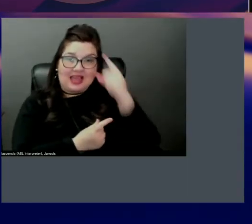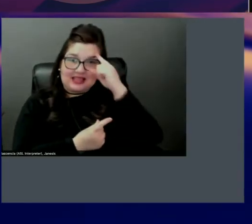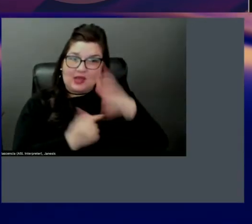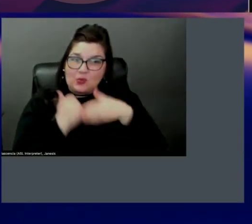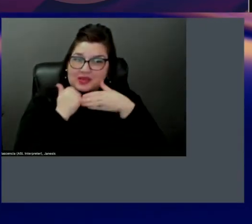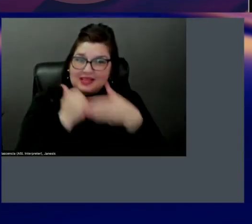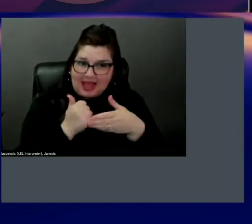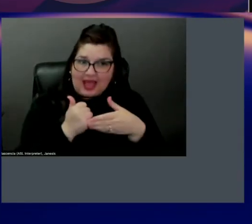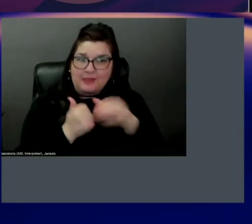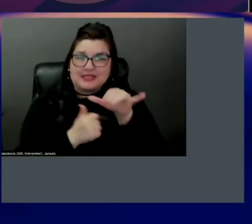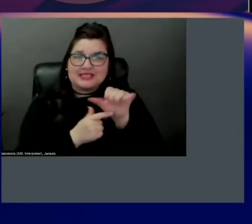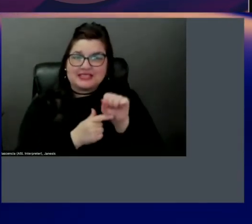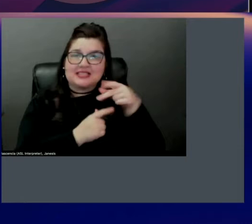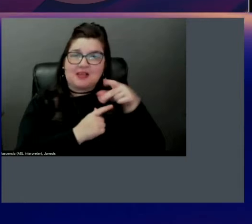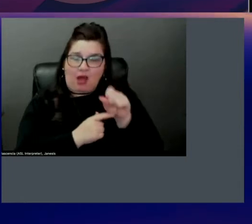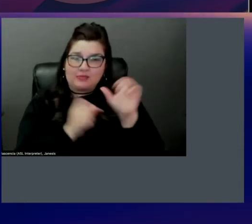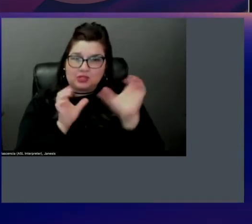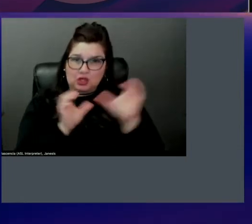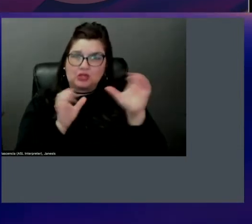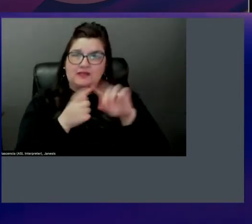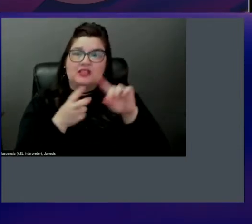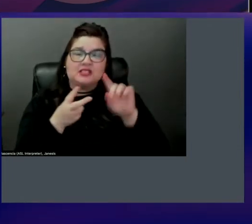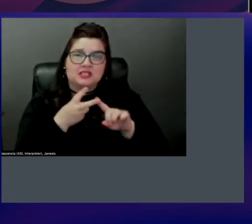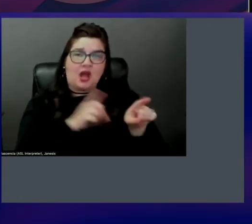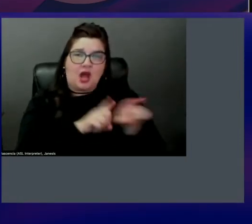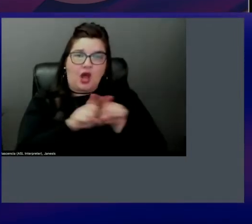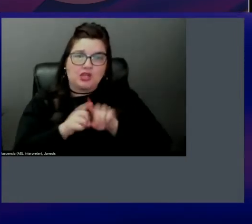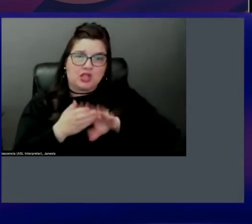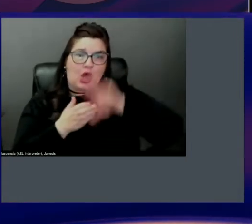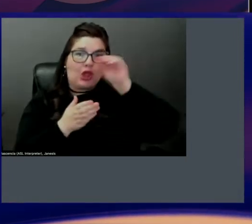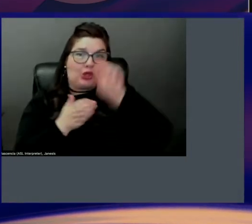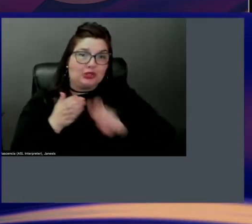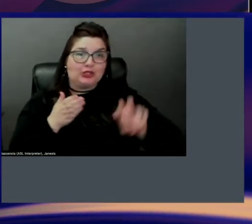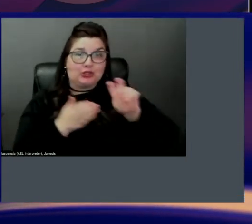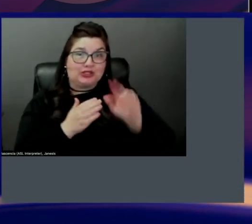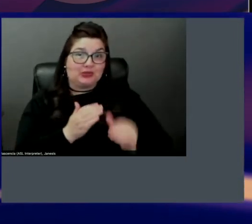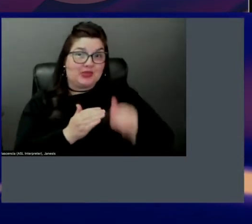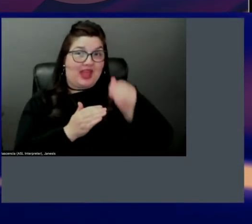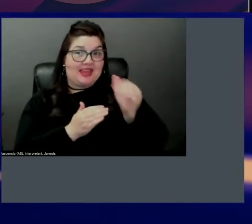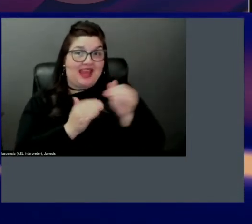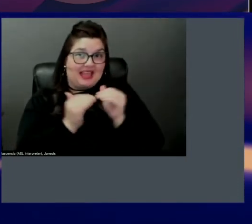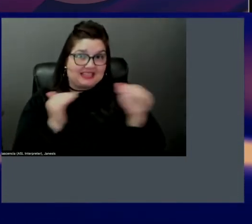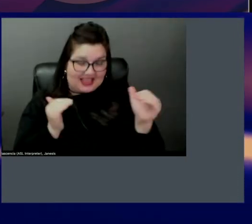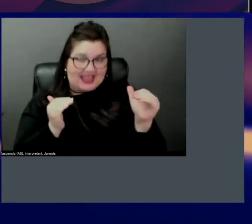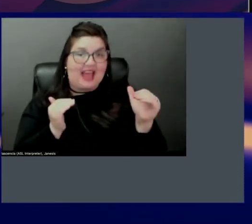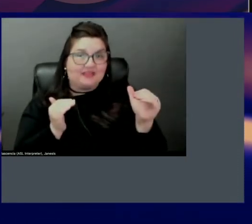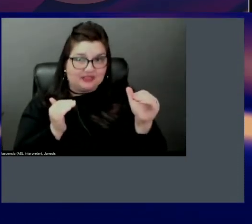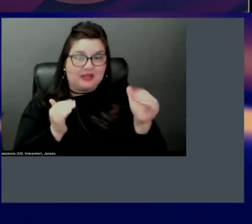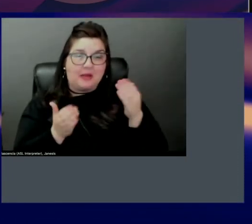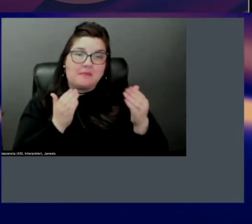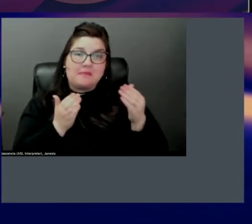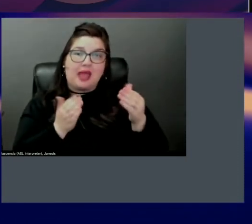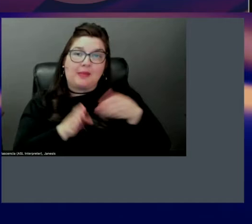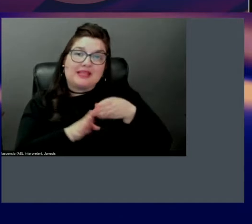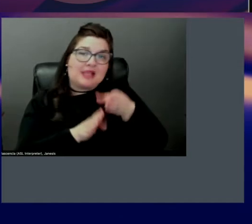but one can take their learning journey to the next level and get into, you know, maybe a specialist certification like Devops and all,